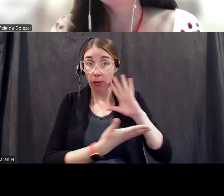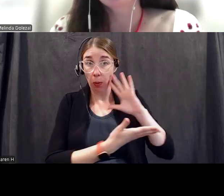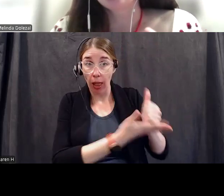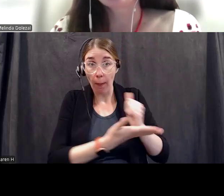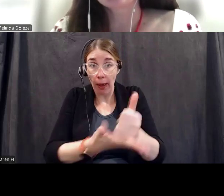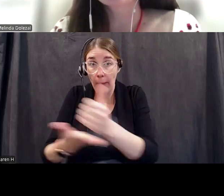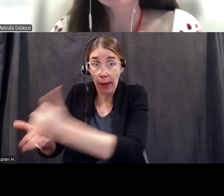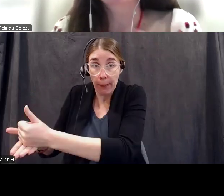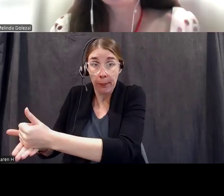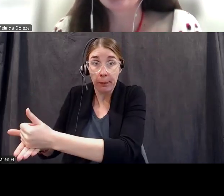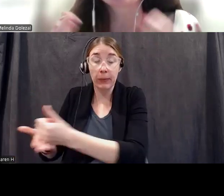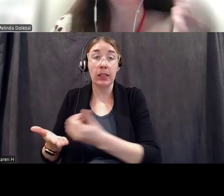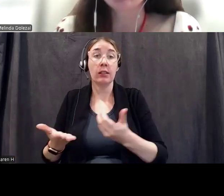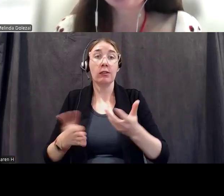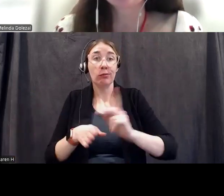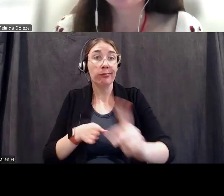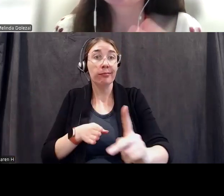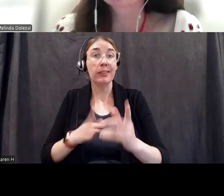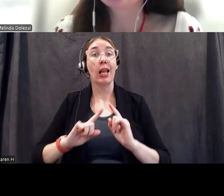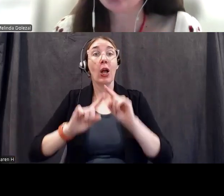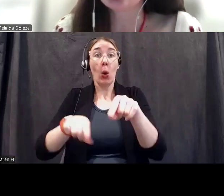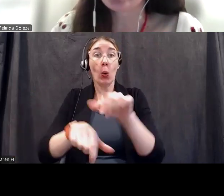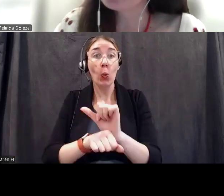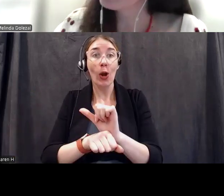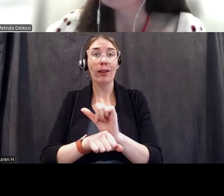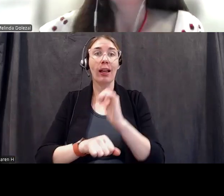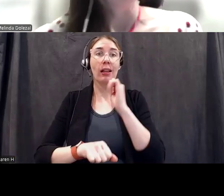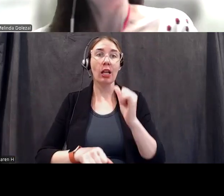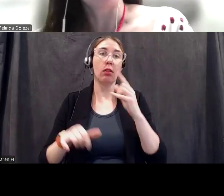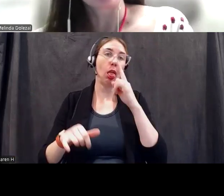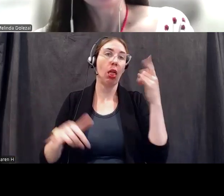to work and it's not just work, it's something that somebody truly enjoys.